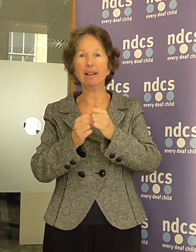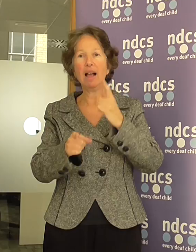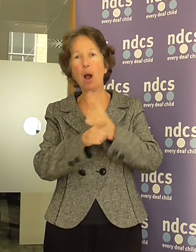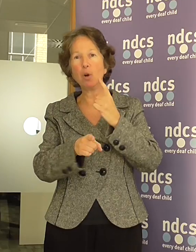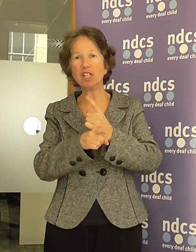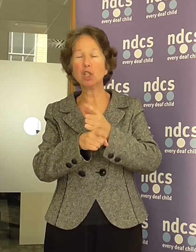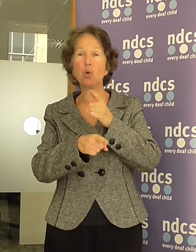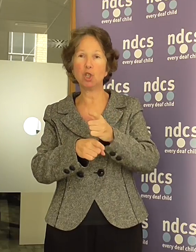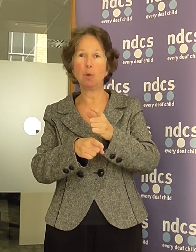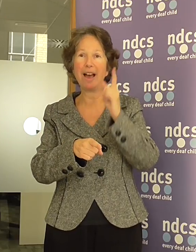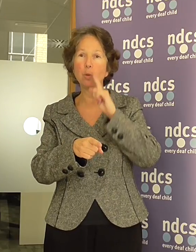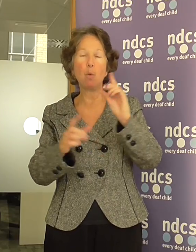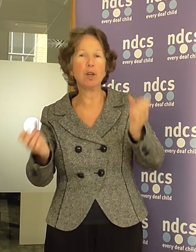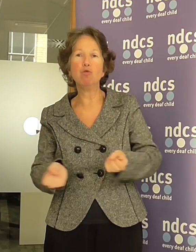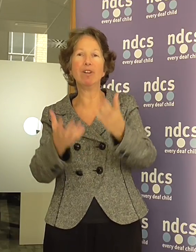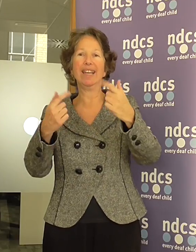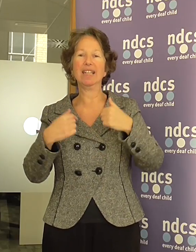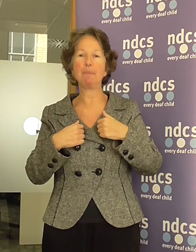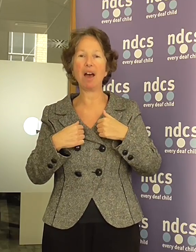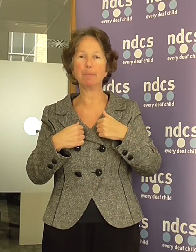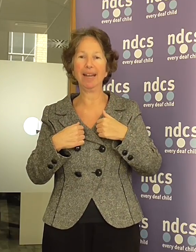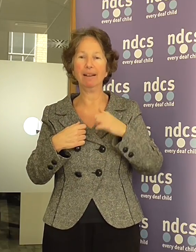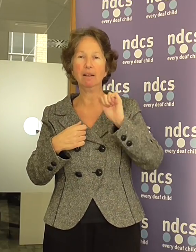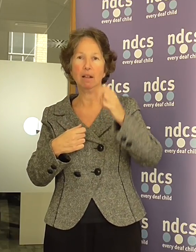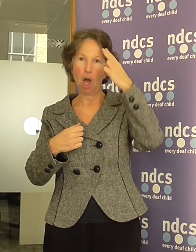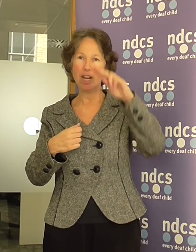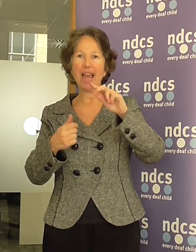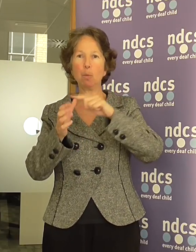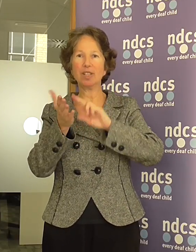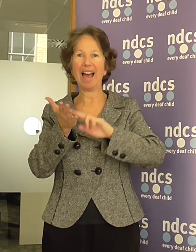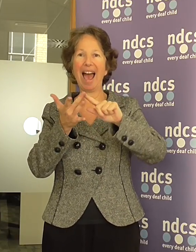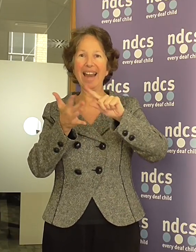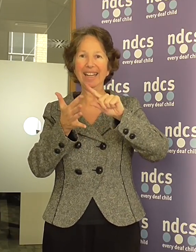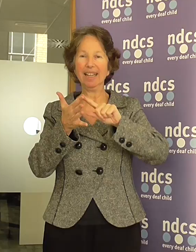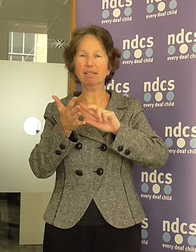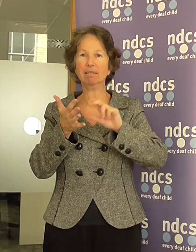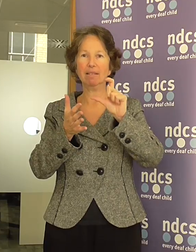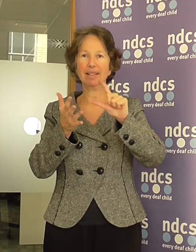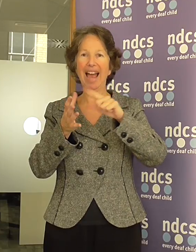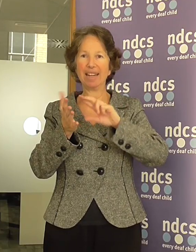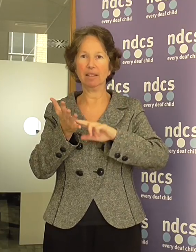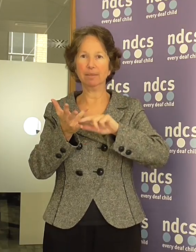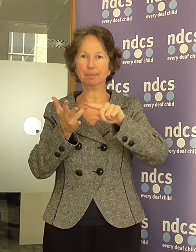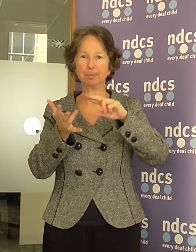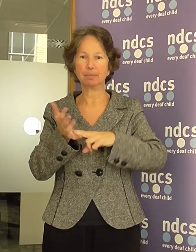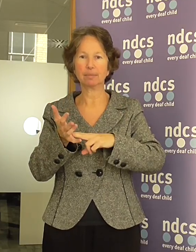I wanted to talk to you about a woman who really inspired me. Her name was Annie Cannon.